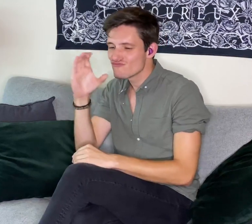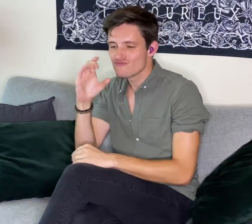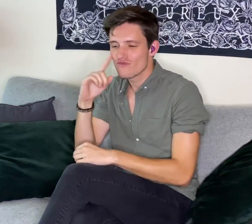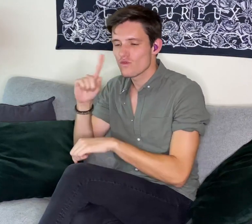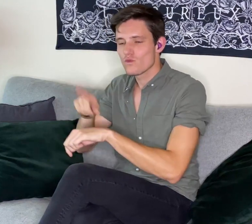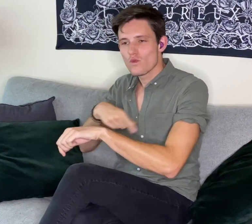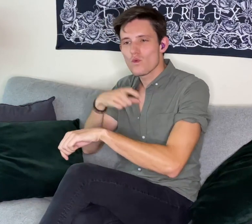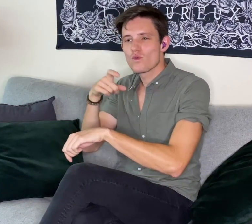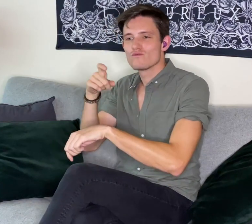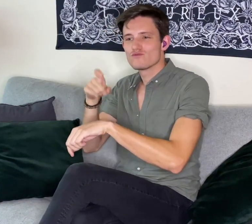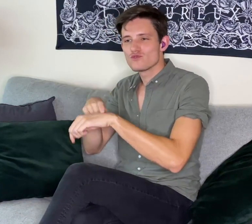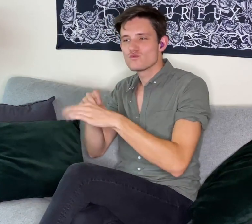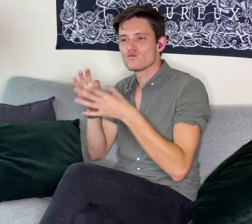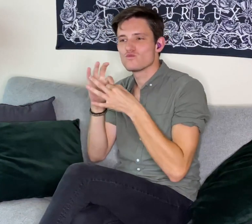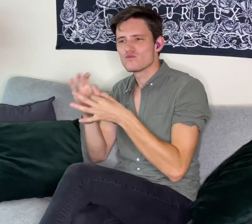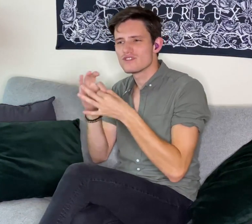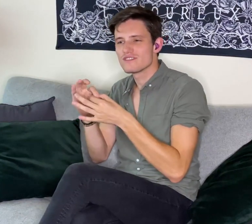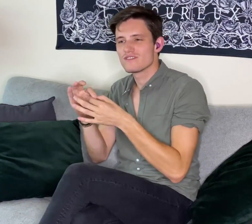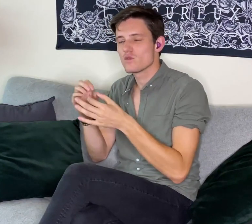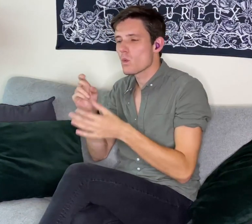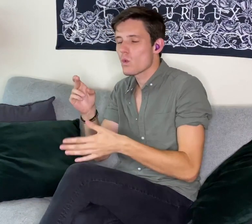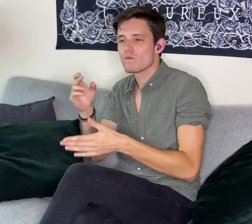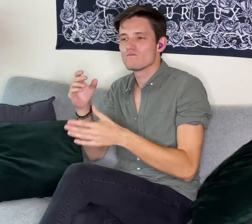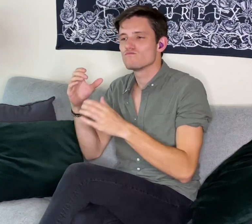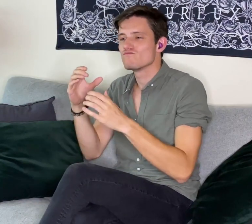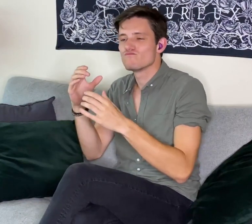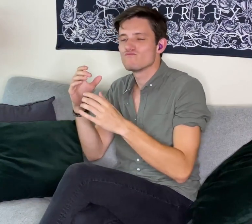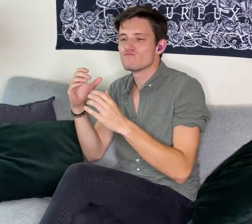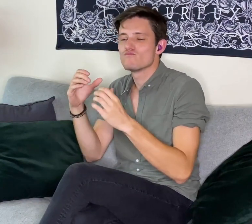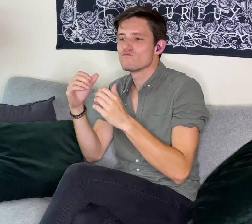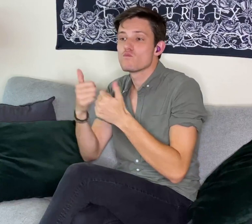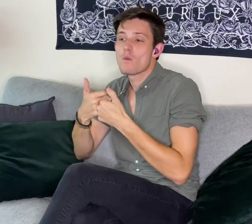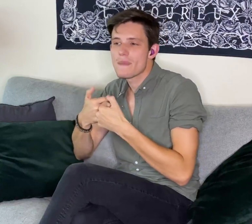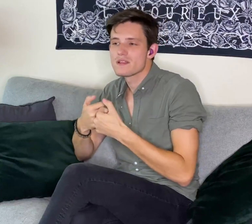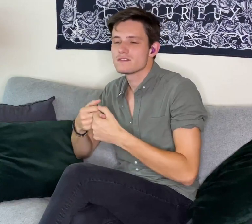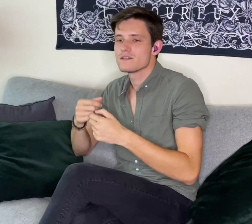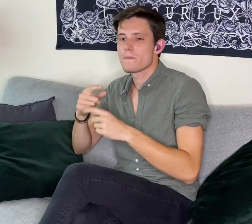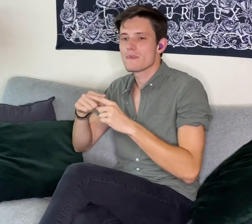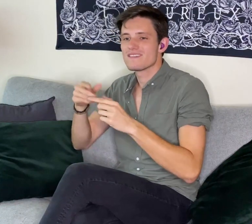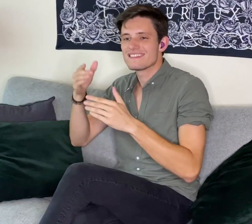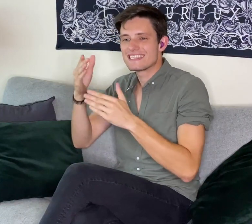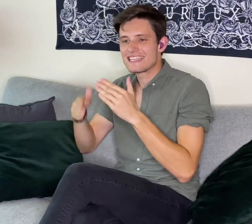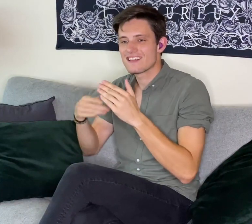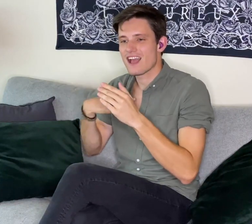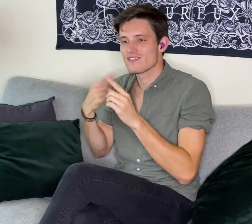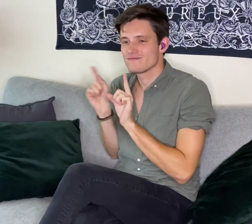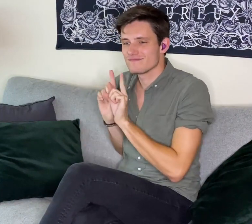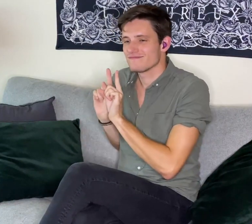search for a long-term relationship or something romantic, but